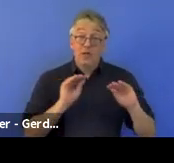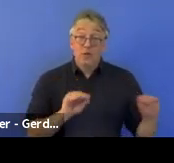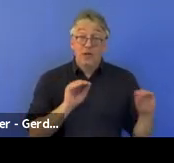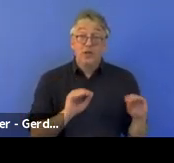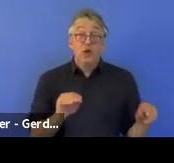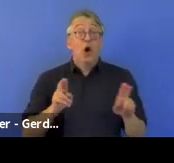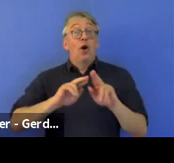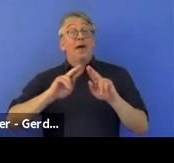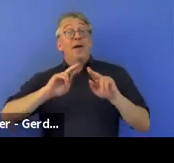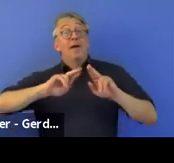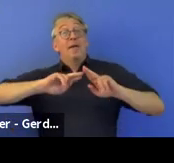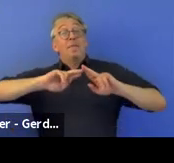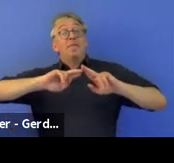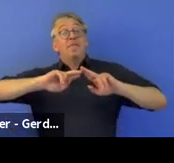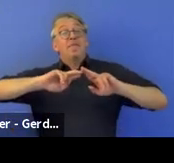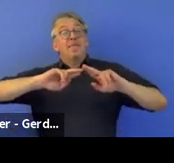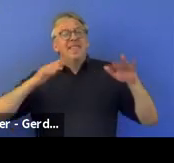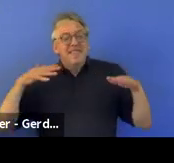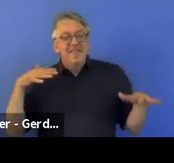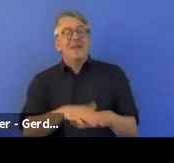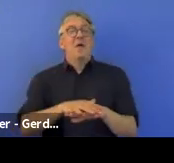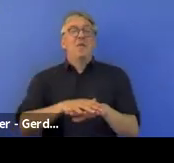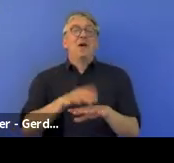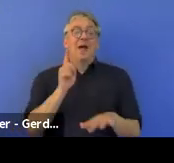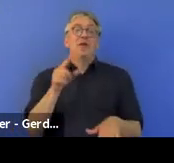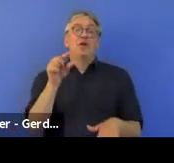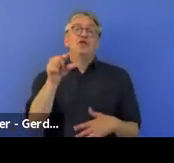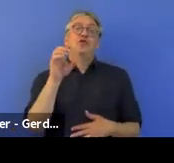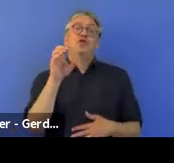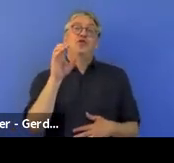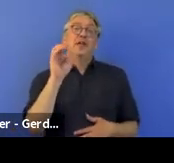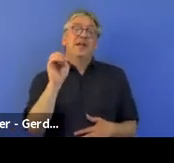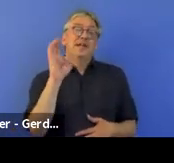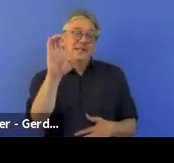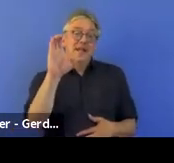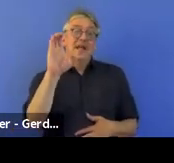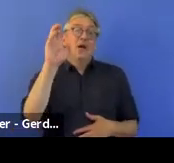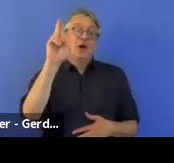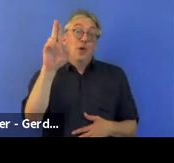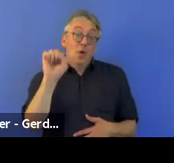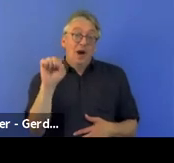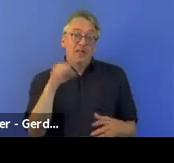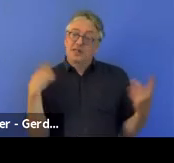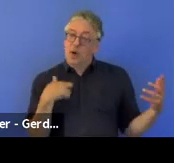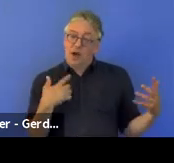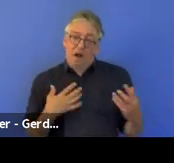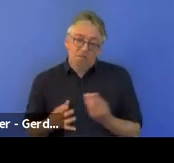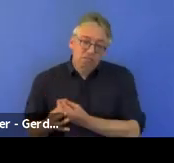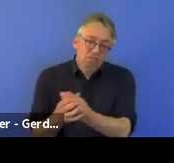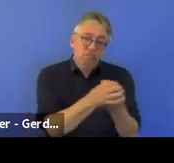disabilities network, the UK government, the global partnership for education, the intraAmerican institute of disability and inclusive